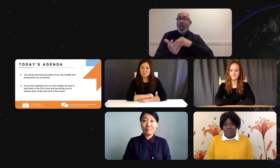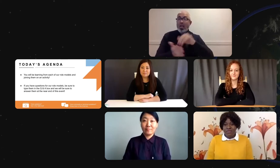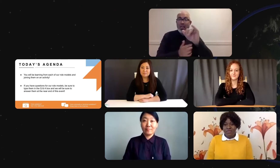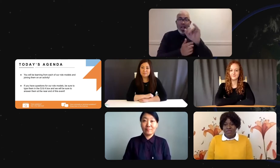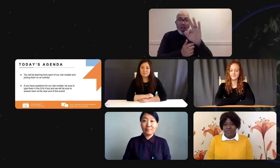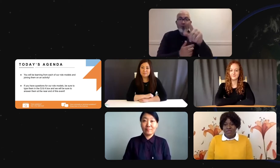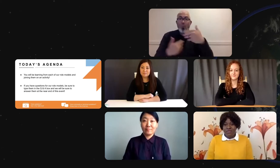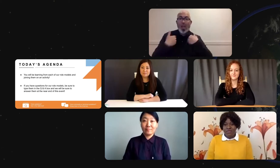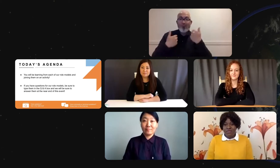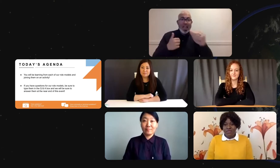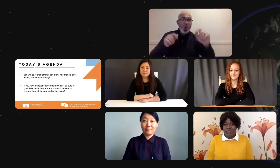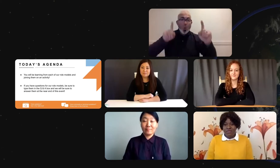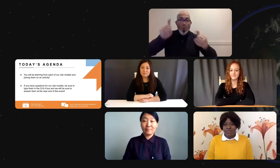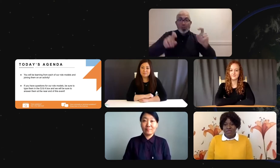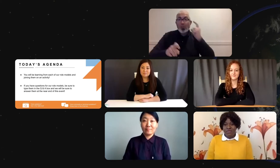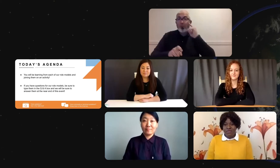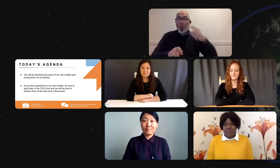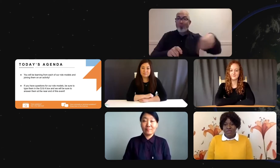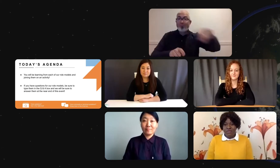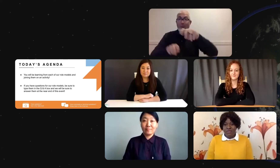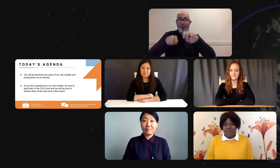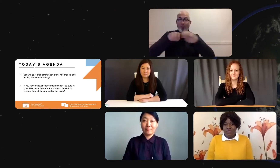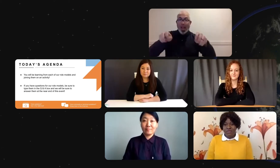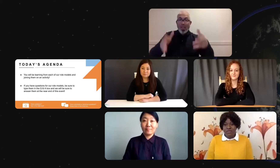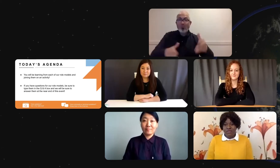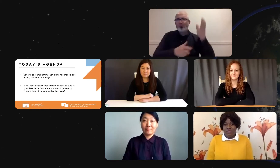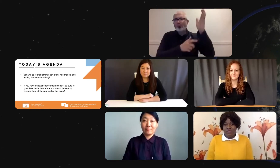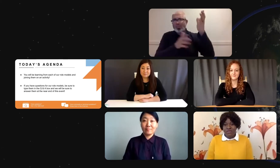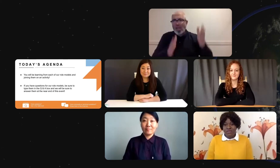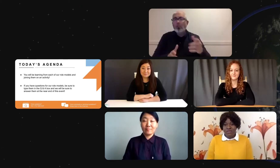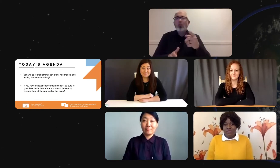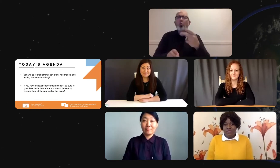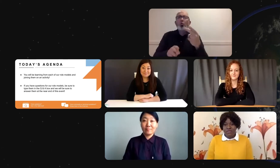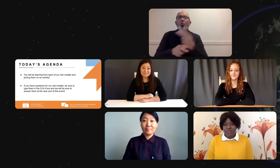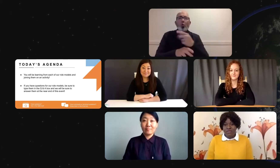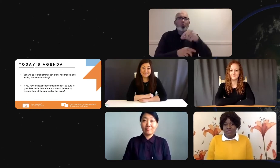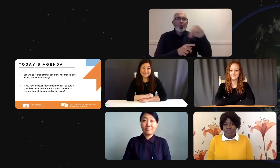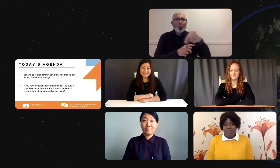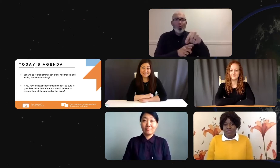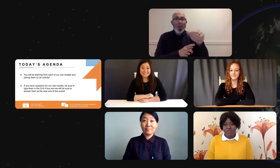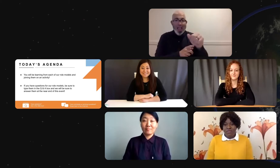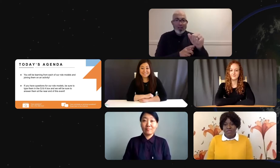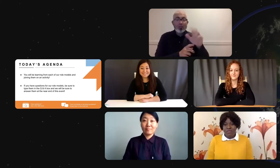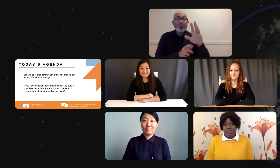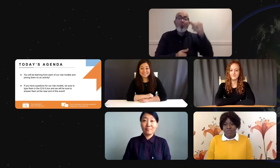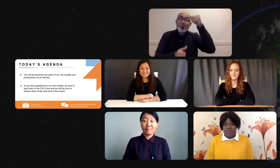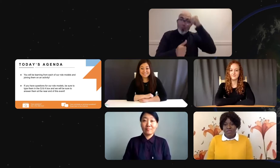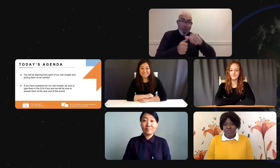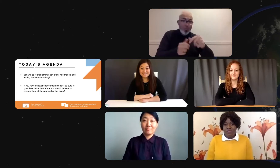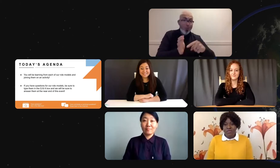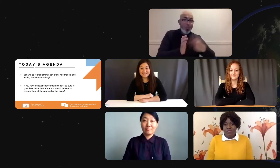Again, if you have any questions for our panelists or presenters, go ahead and type those into the Q&A box.